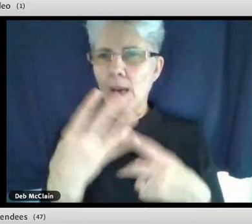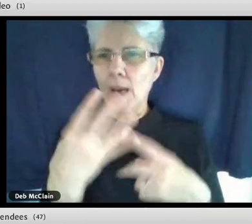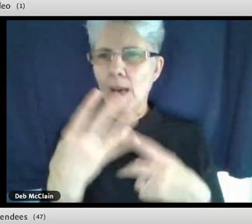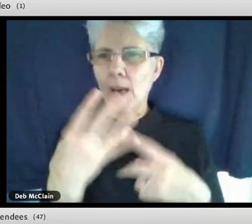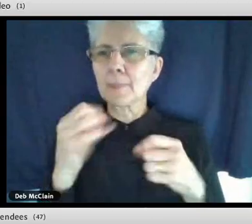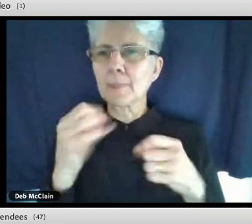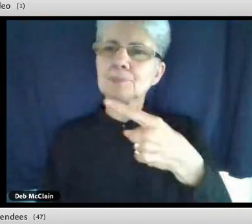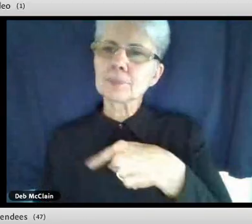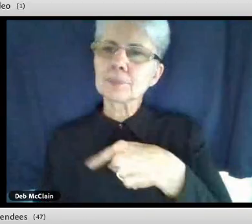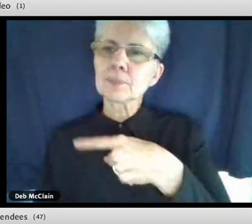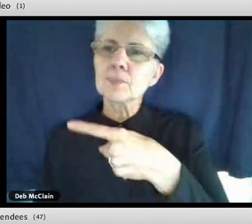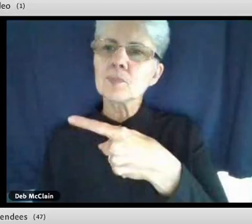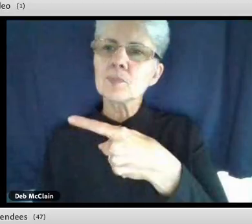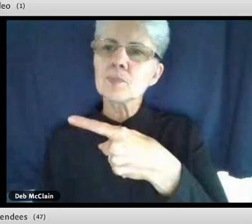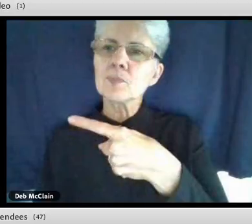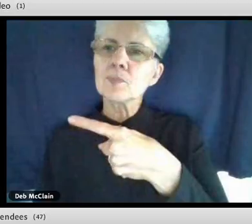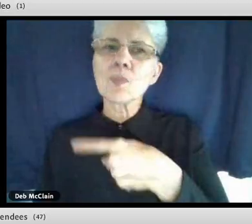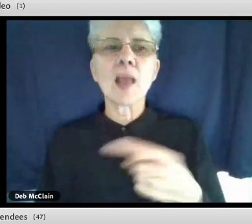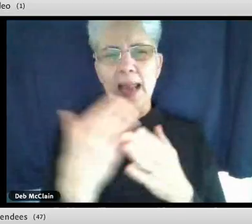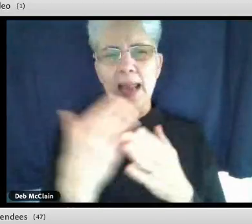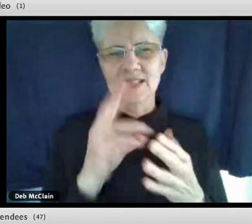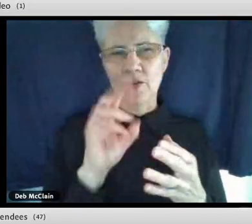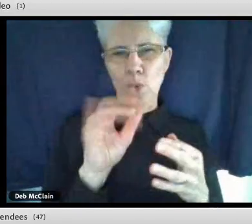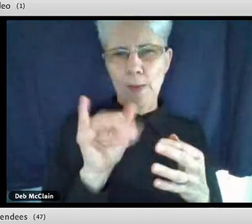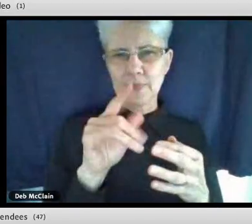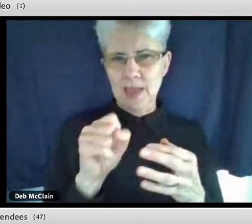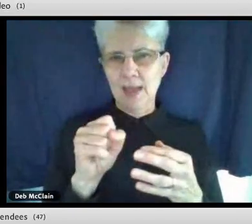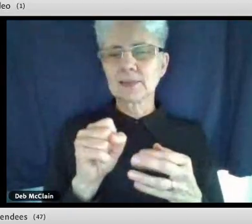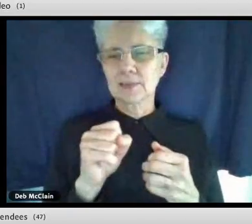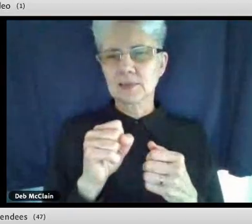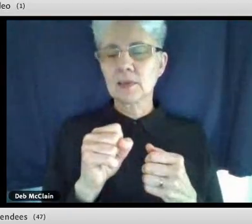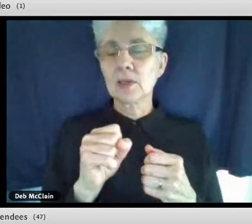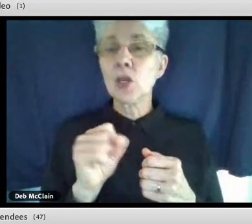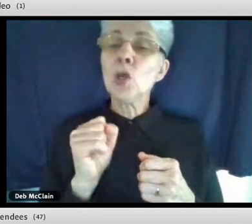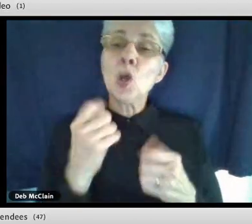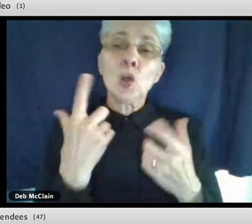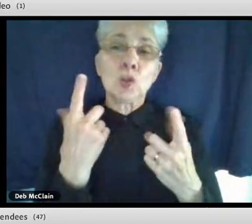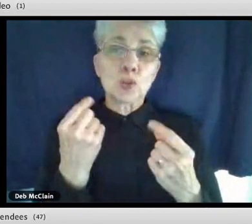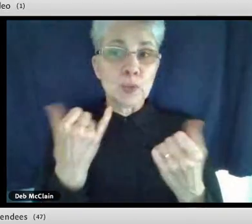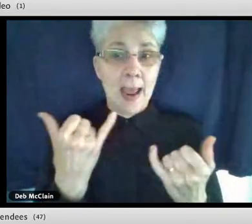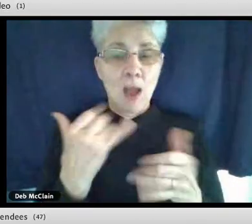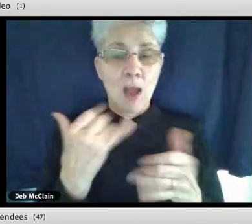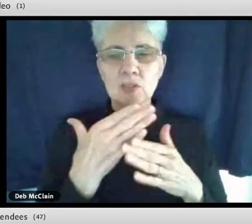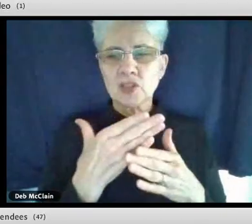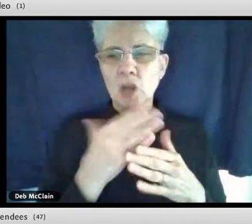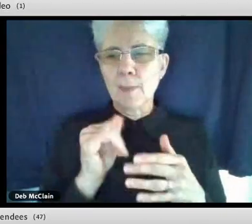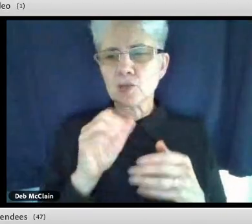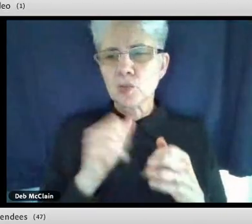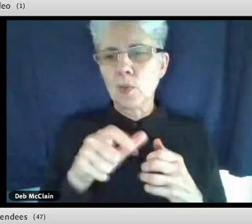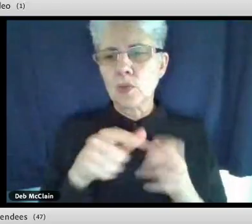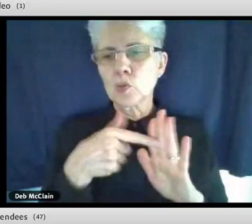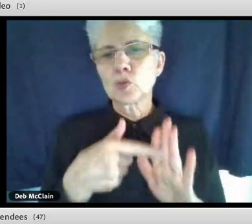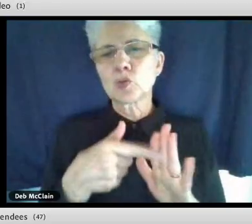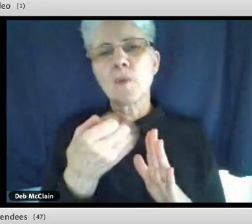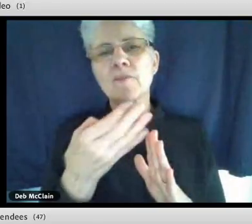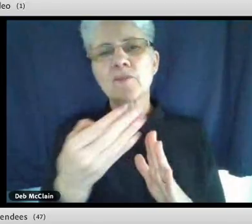Again, these are just a list of some of the websites here, and so what I'd like to do is I'm going to share my screen with you and just kind of show you a couple of those sites